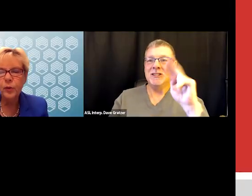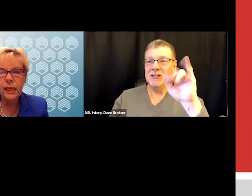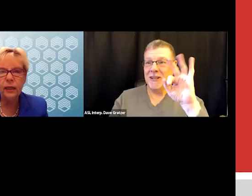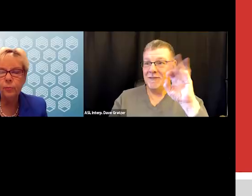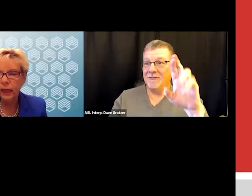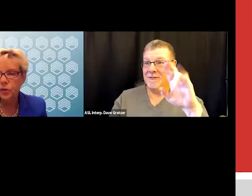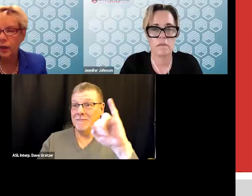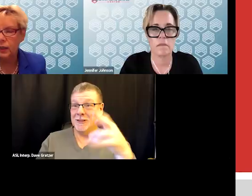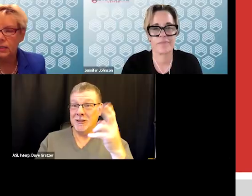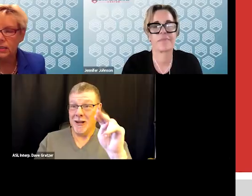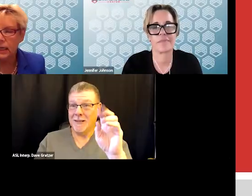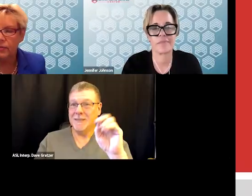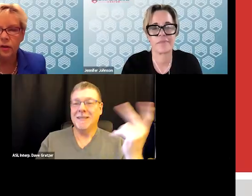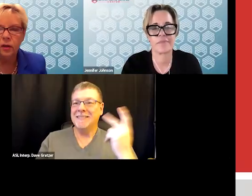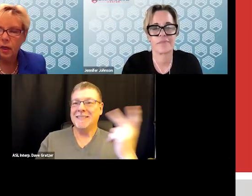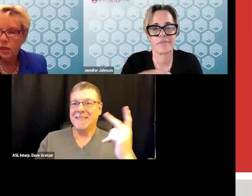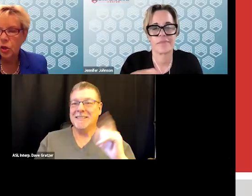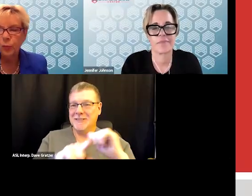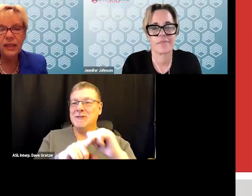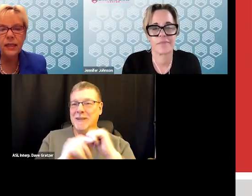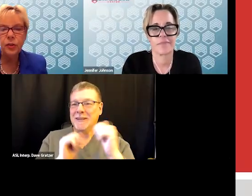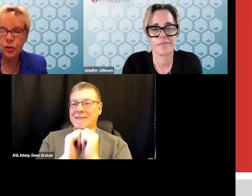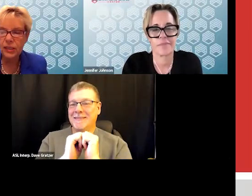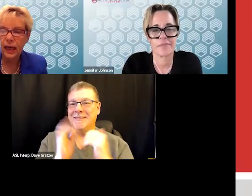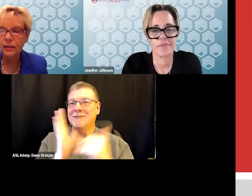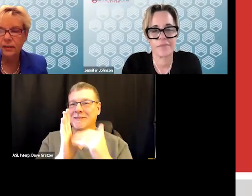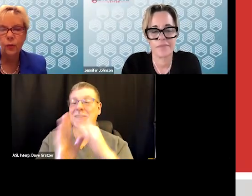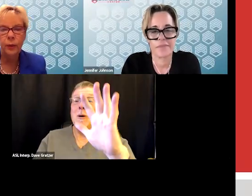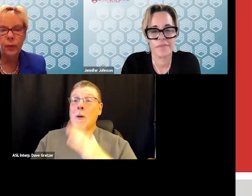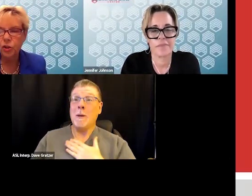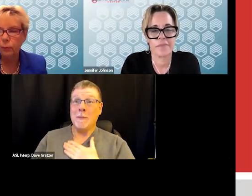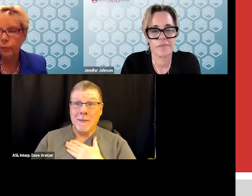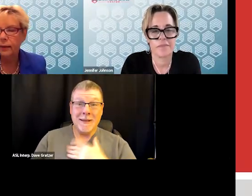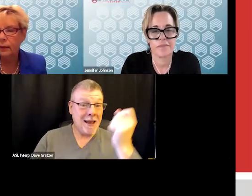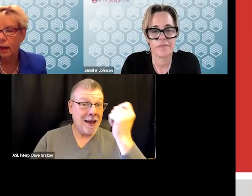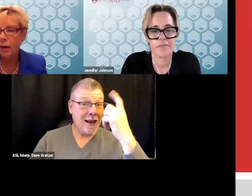We have presented many trainings together, so please understand that we may jump in,